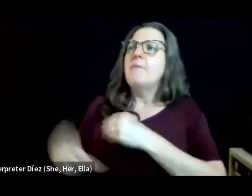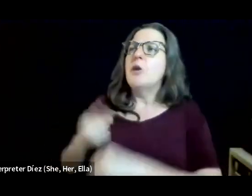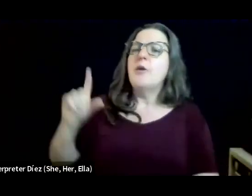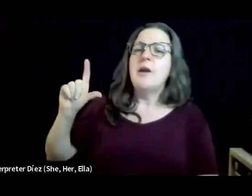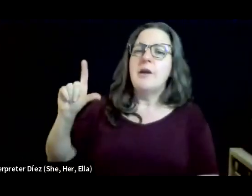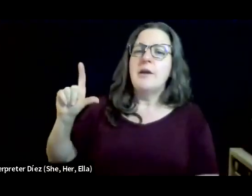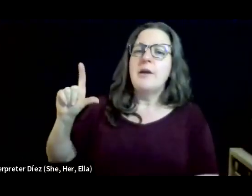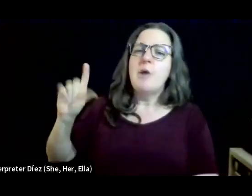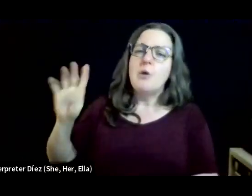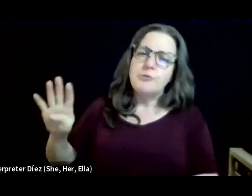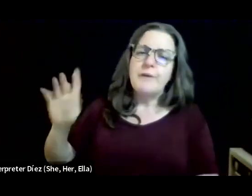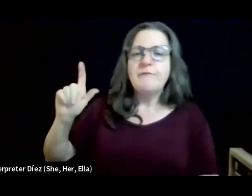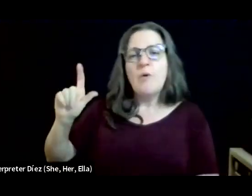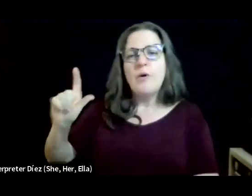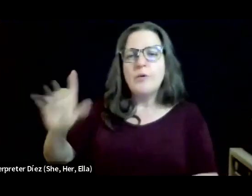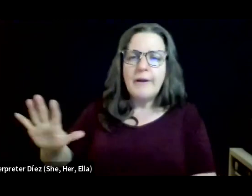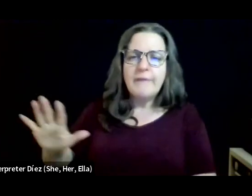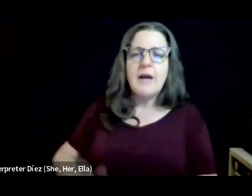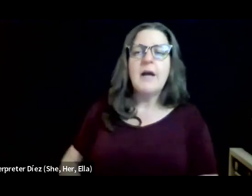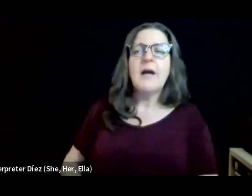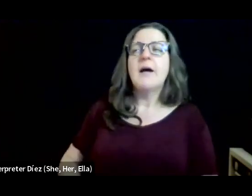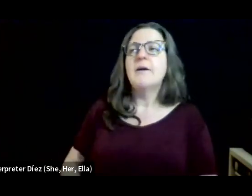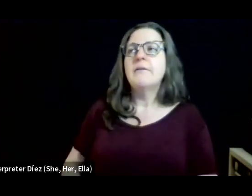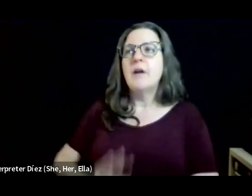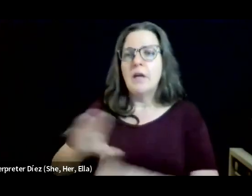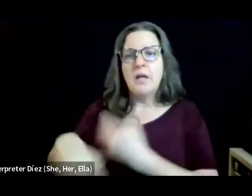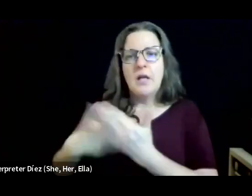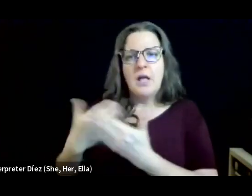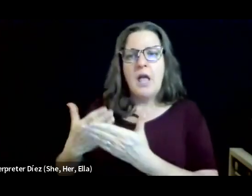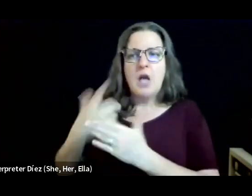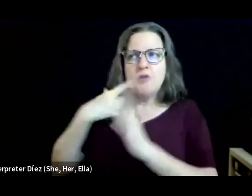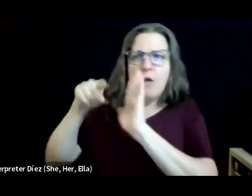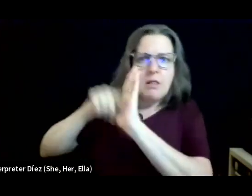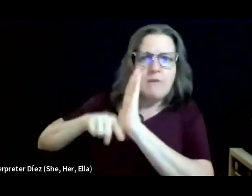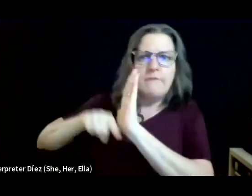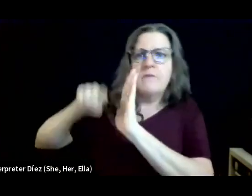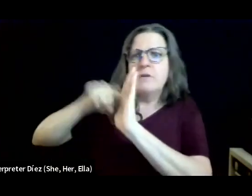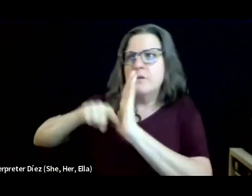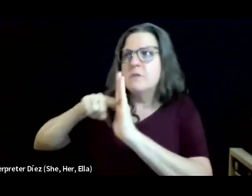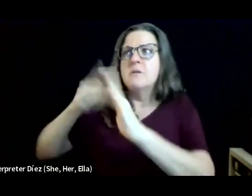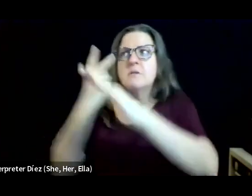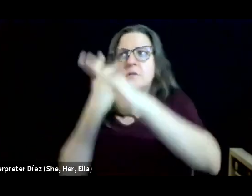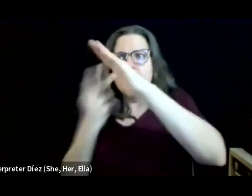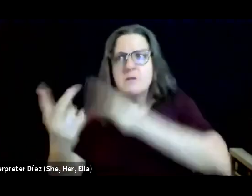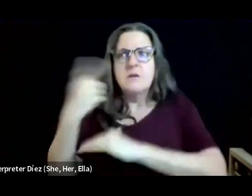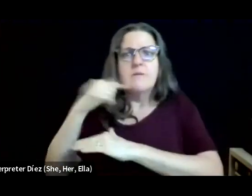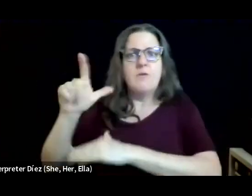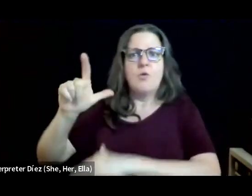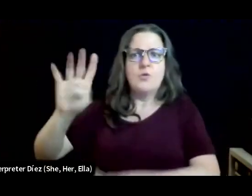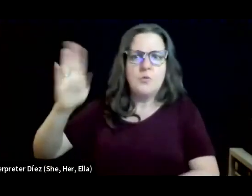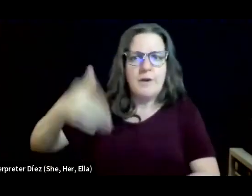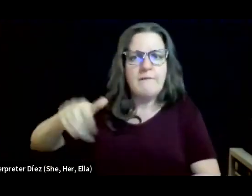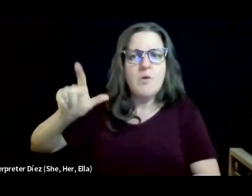and all the dire predictions for that. Can you explain that?